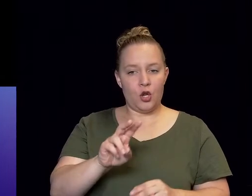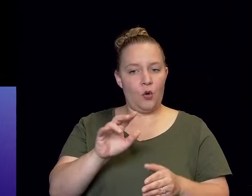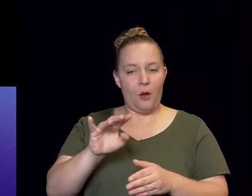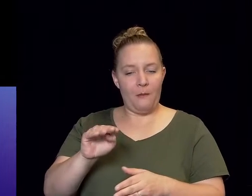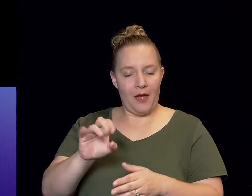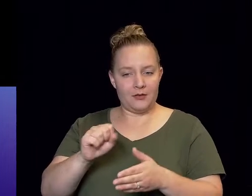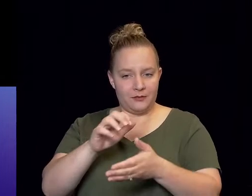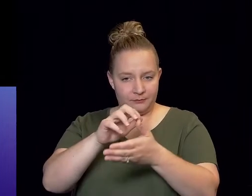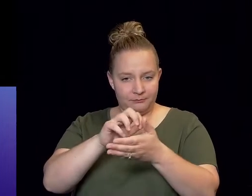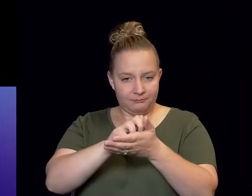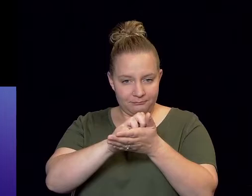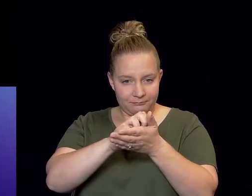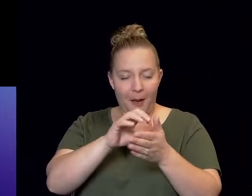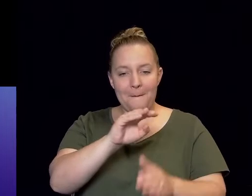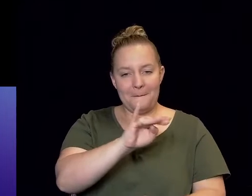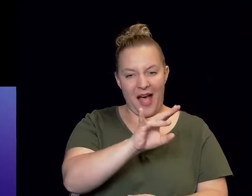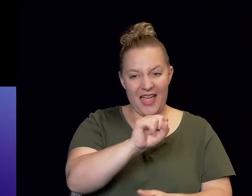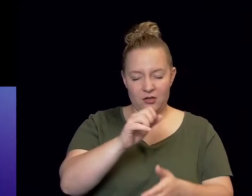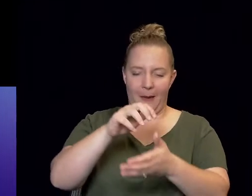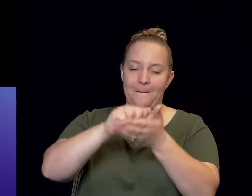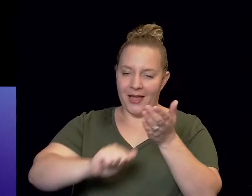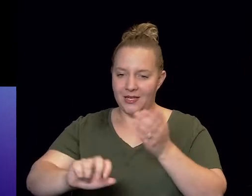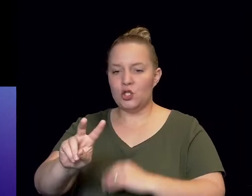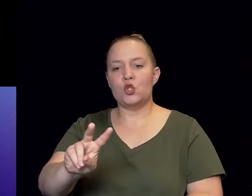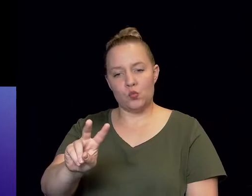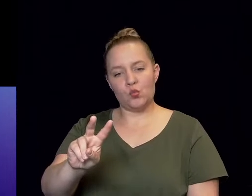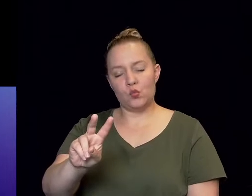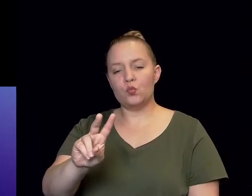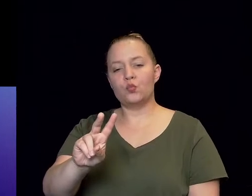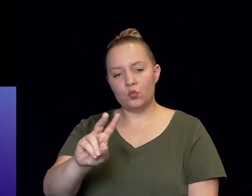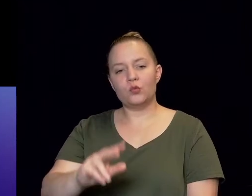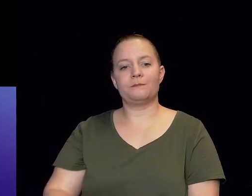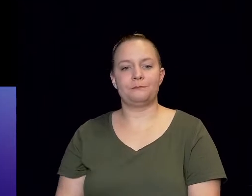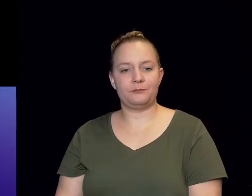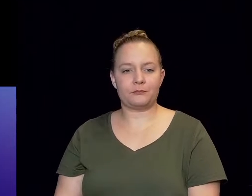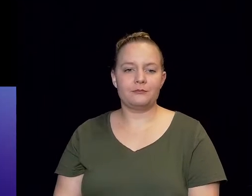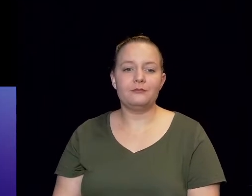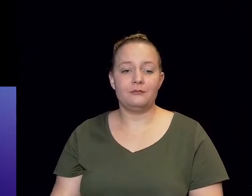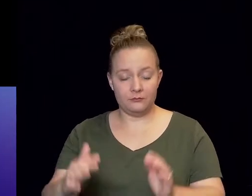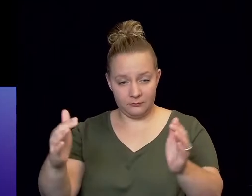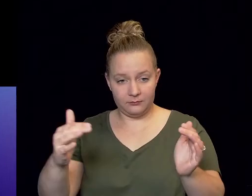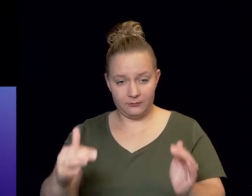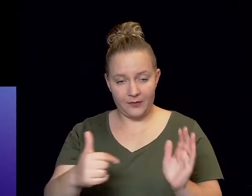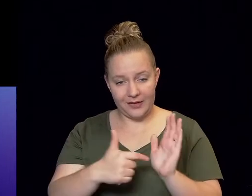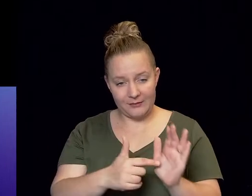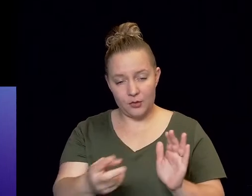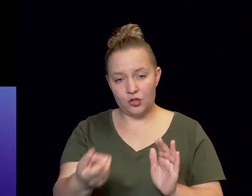2. Because, that's what 2 miles less than represents. All right, example two. 5 more points